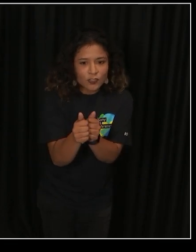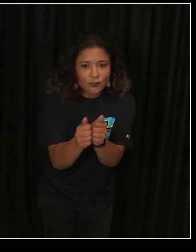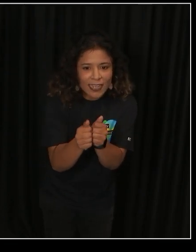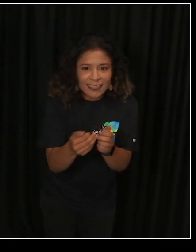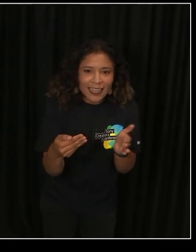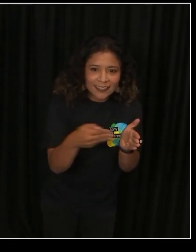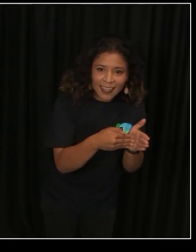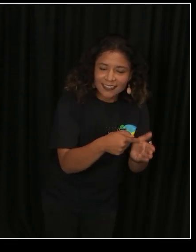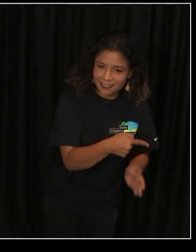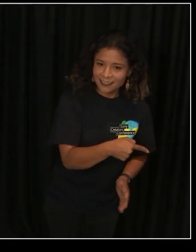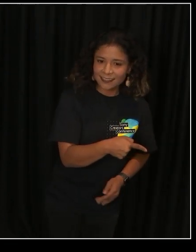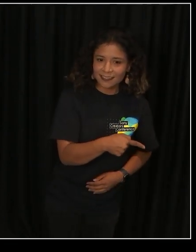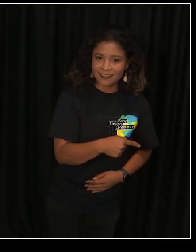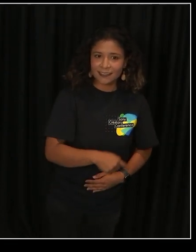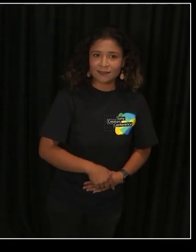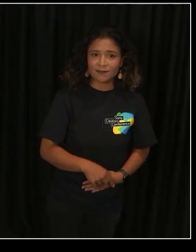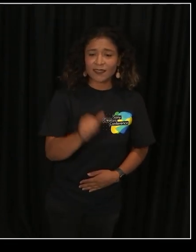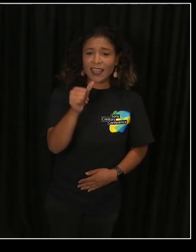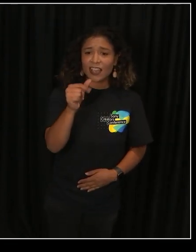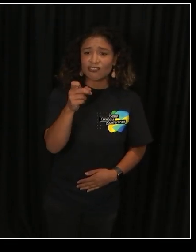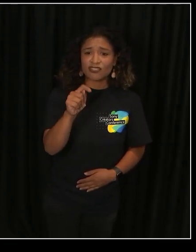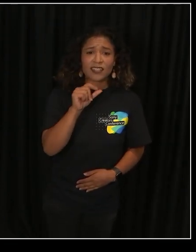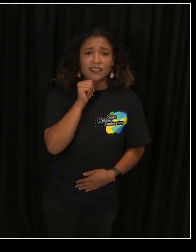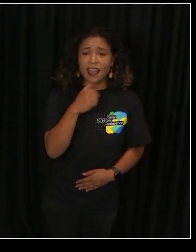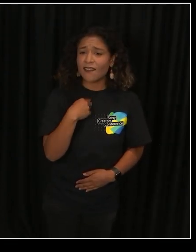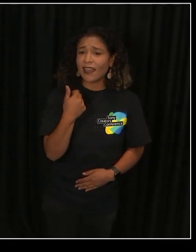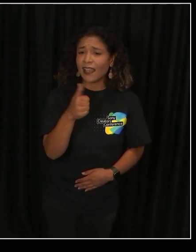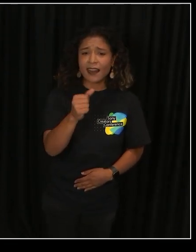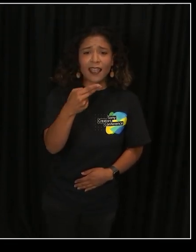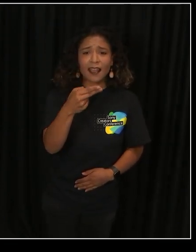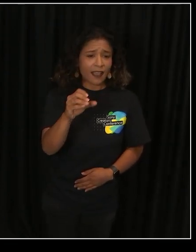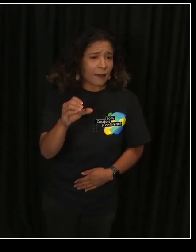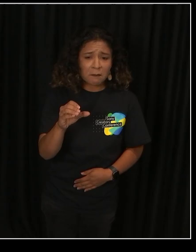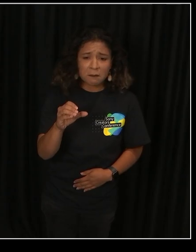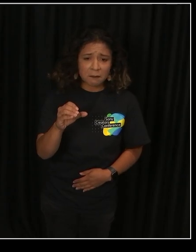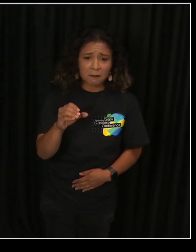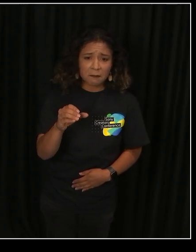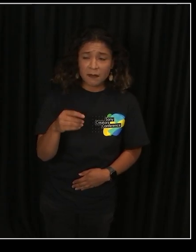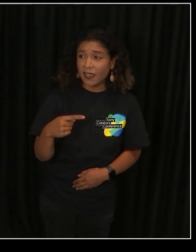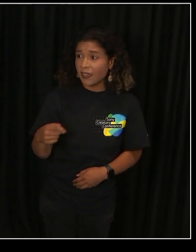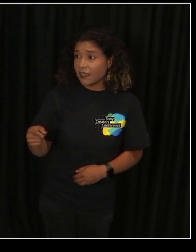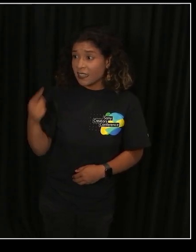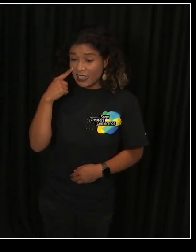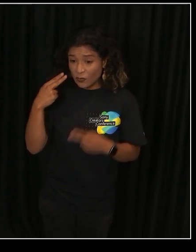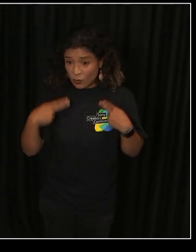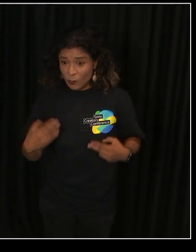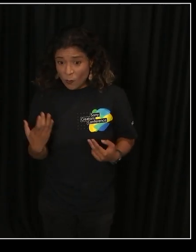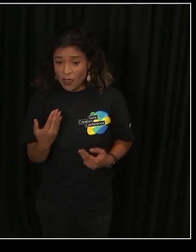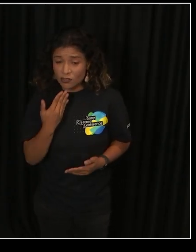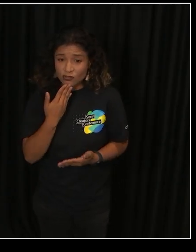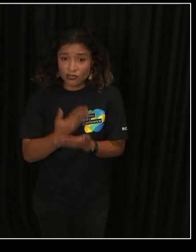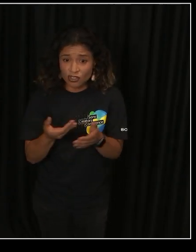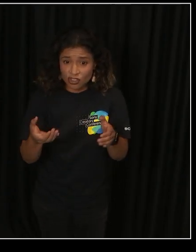The agent wasn't really handicapped in any way. So to give the humans a chance of keeping up, if you're not the best driver in the world,